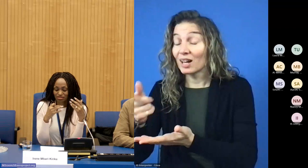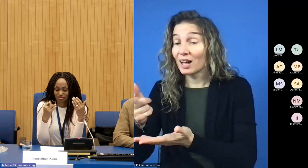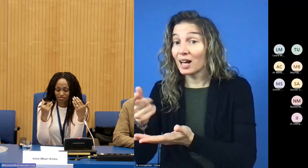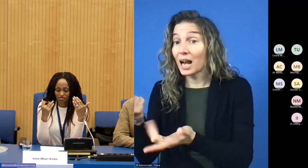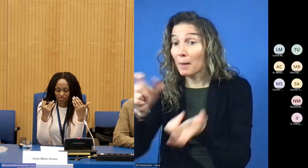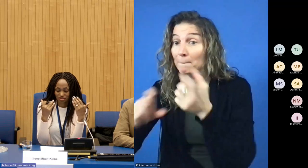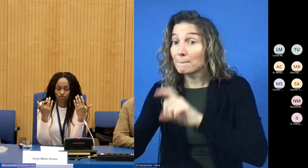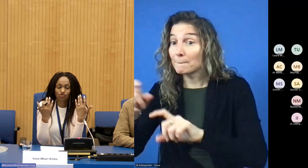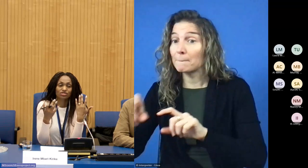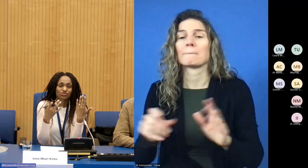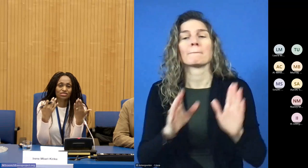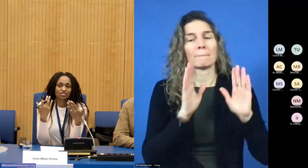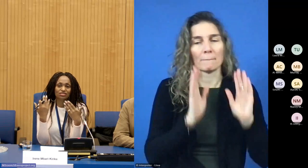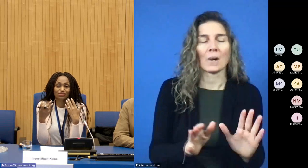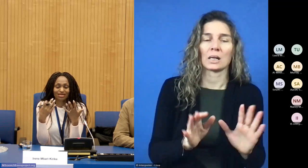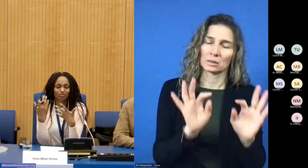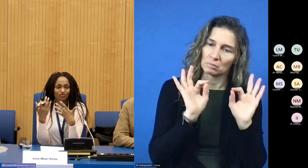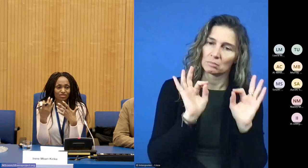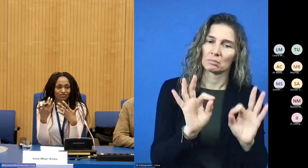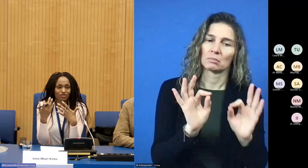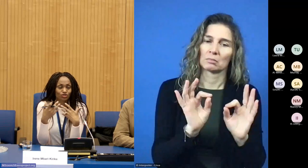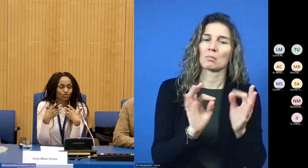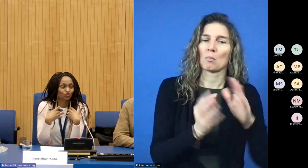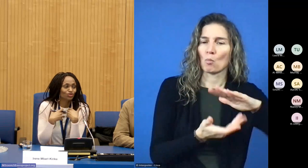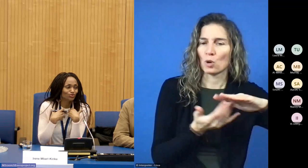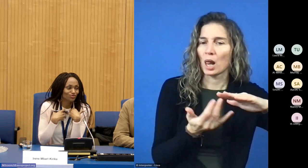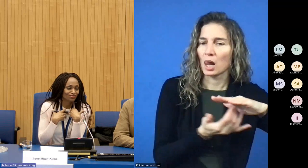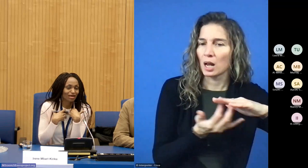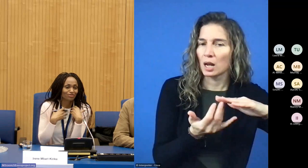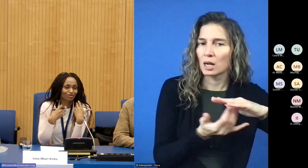it is interesting to see the different types of interventions. We use laptops,